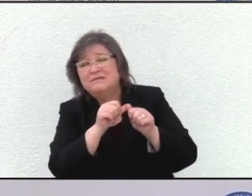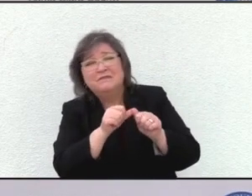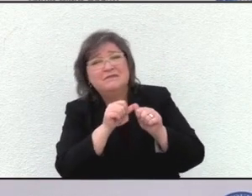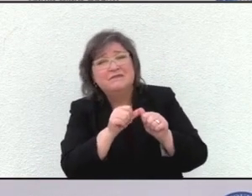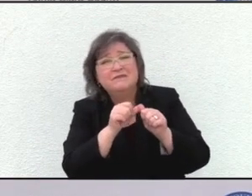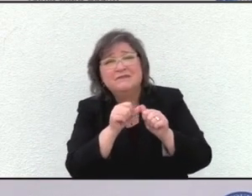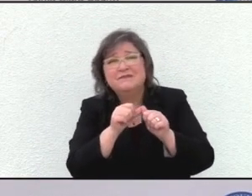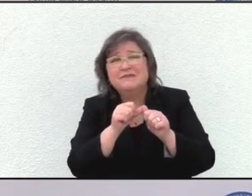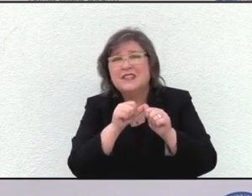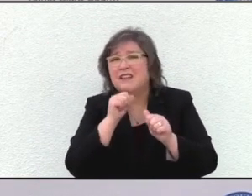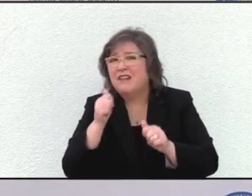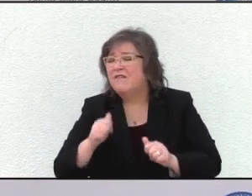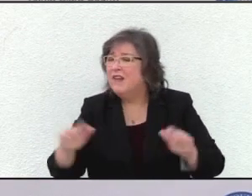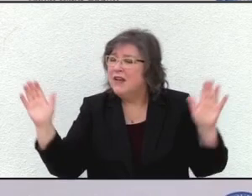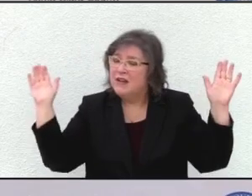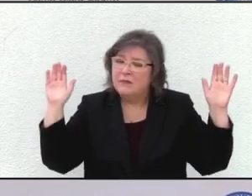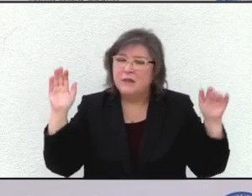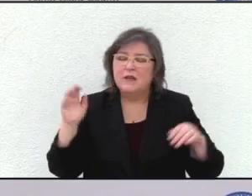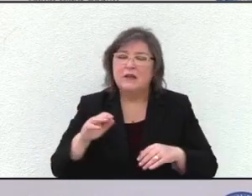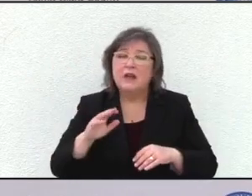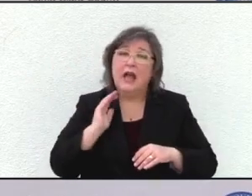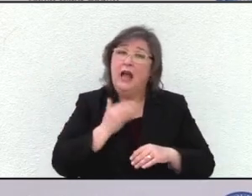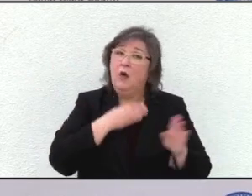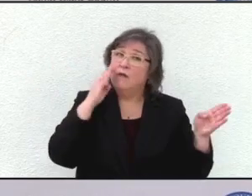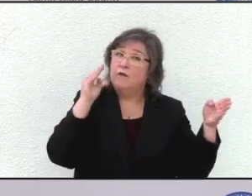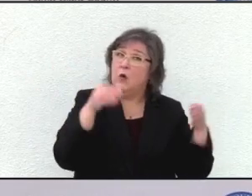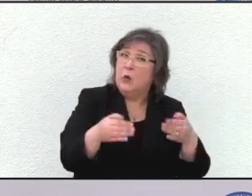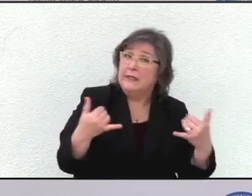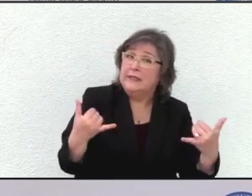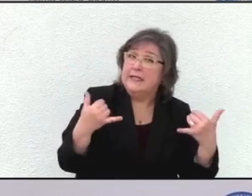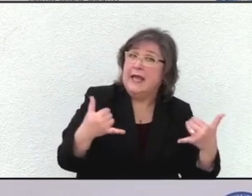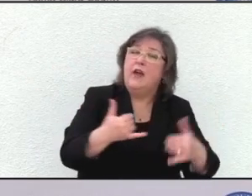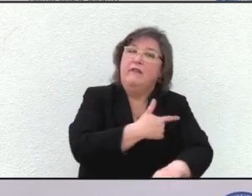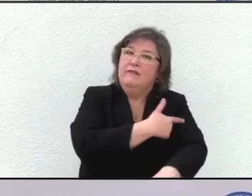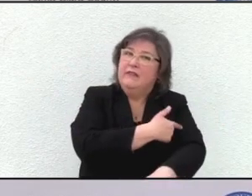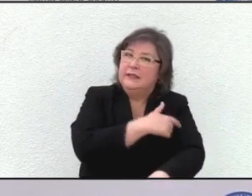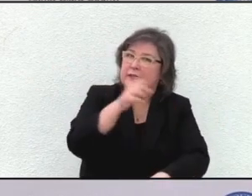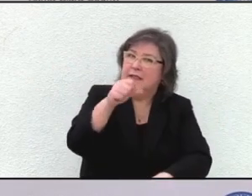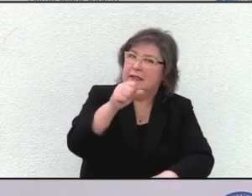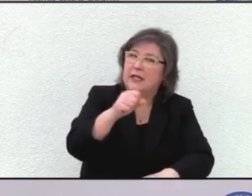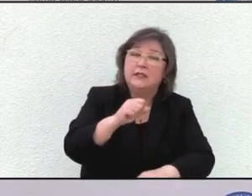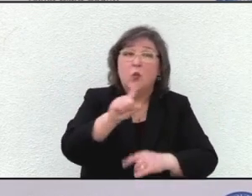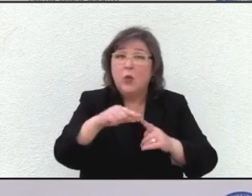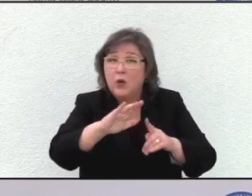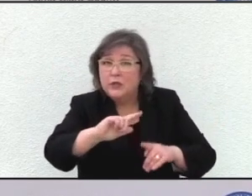but we also need people to continue to practice these core basic safety principles that we've